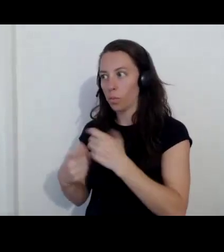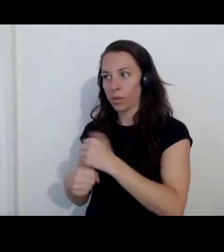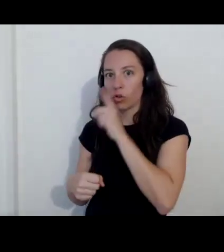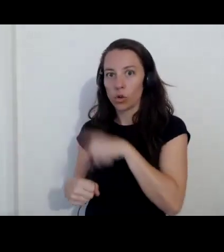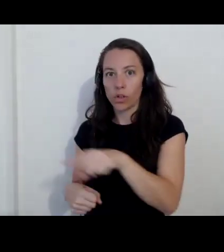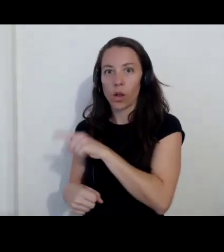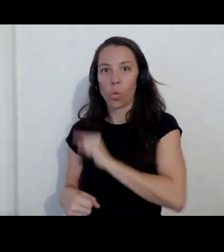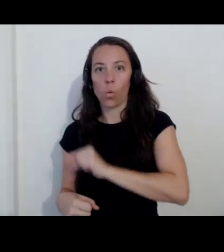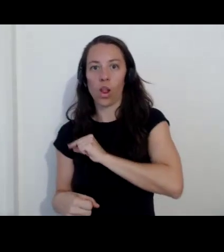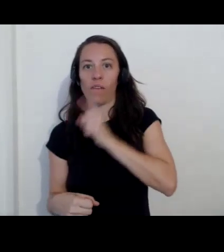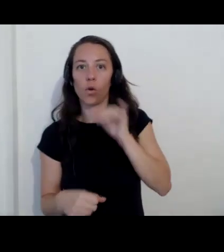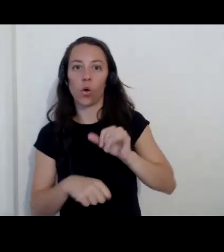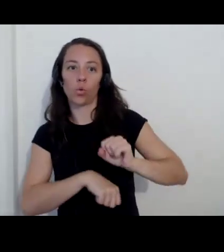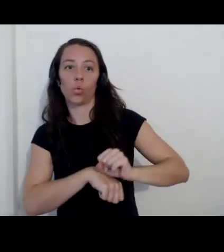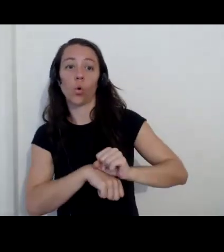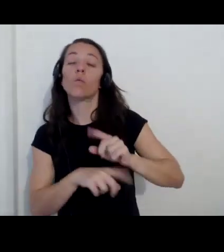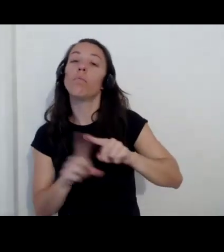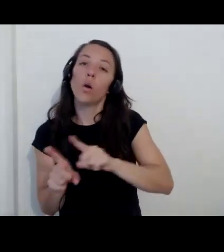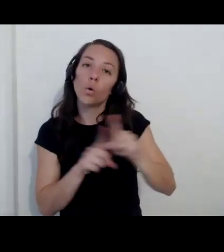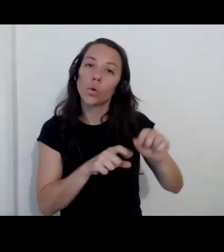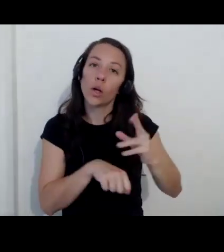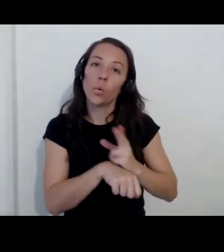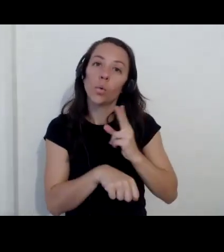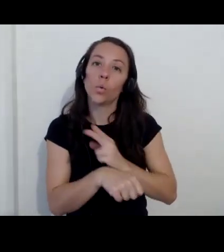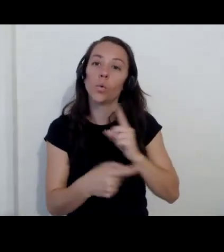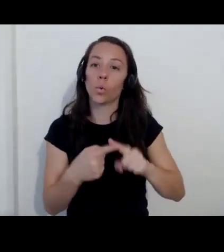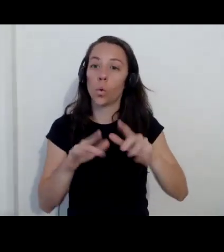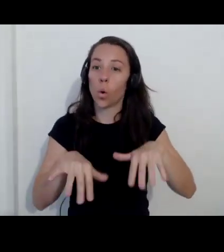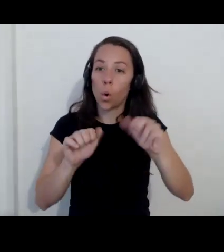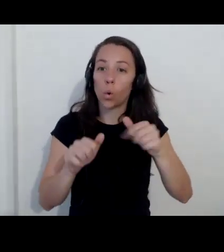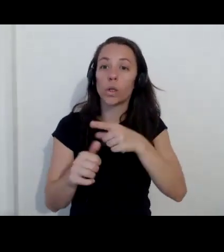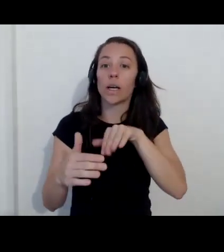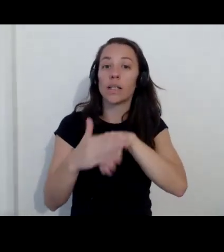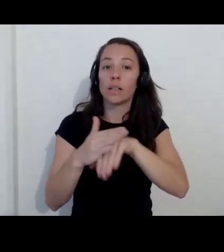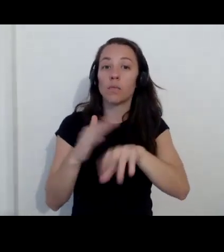people can also utilize our platform to host accessible education along with quizzes,